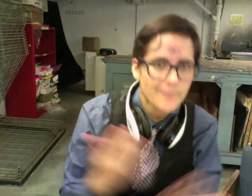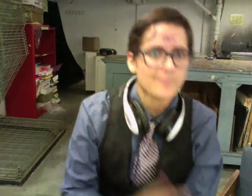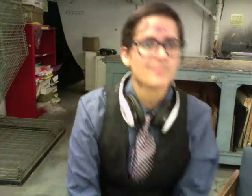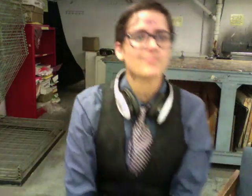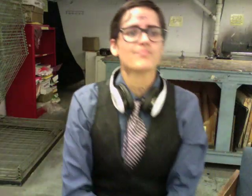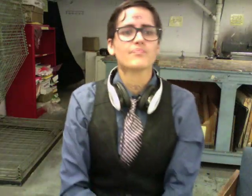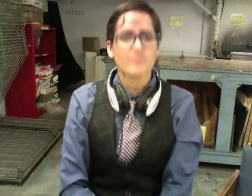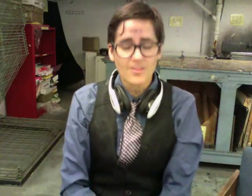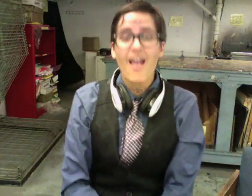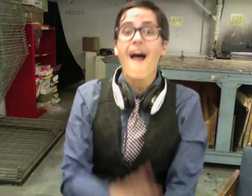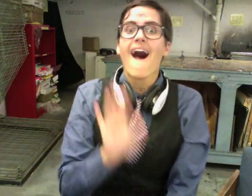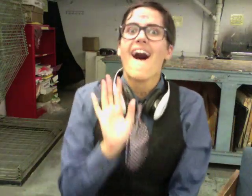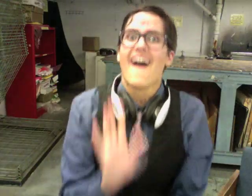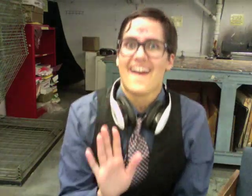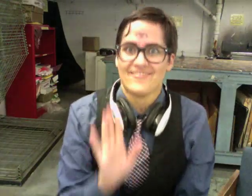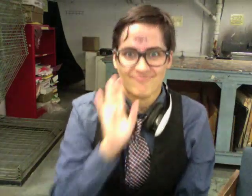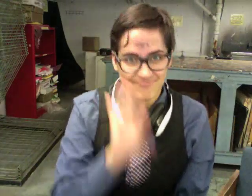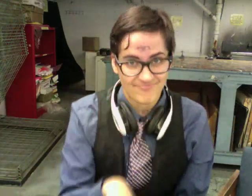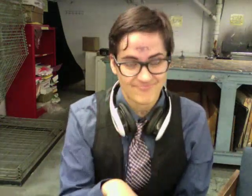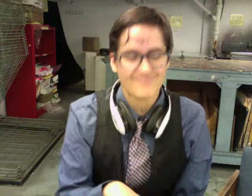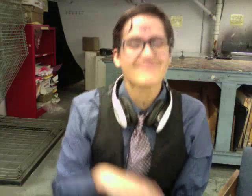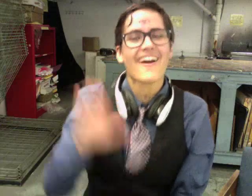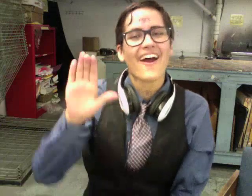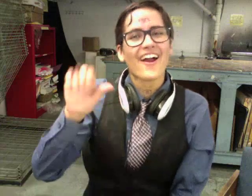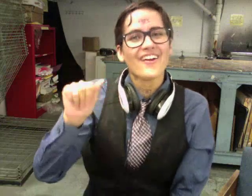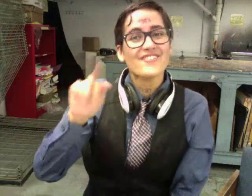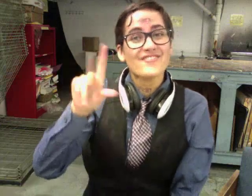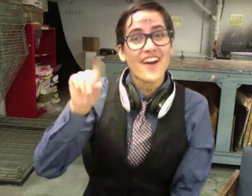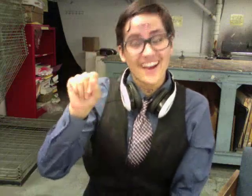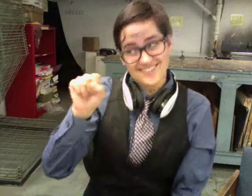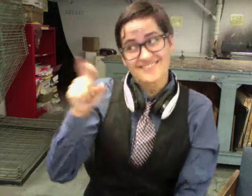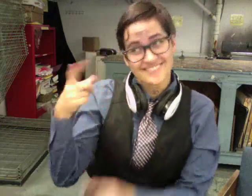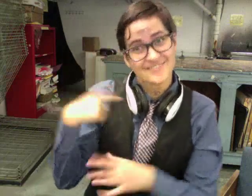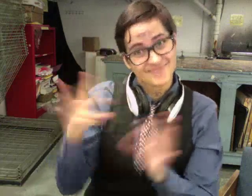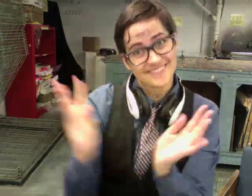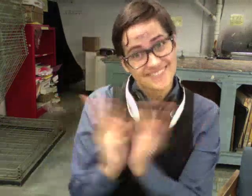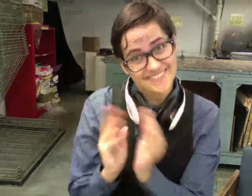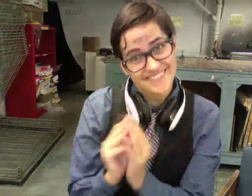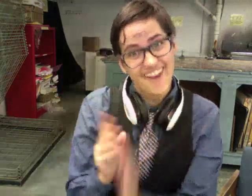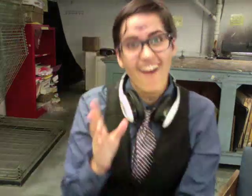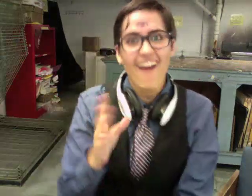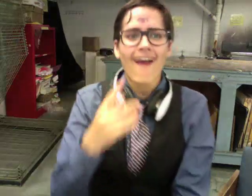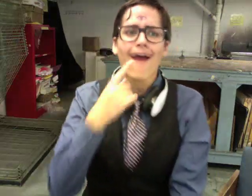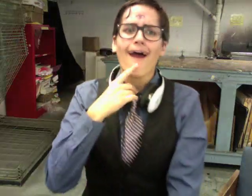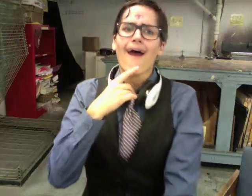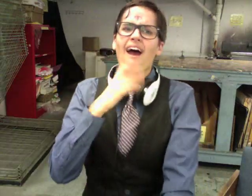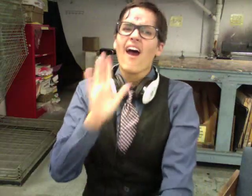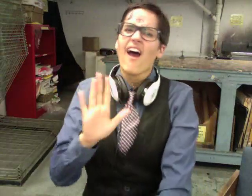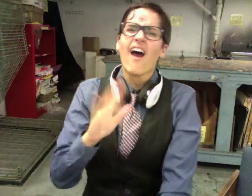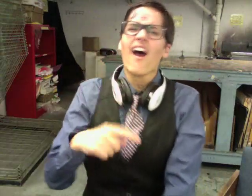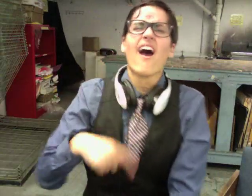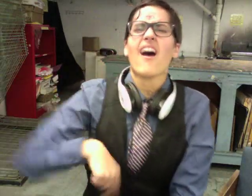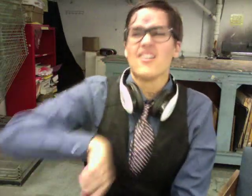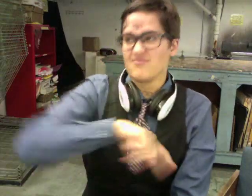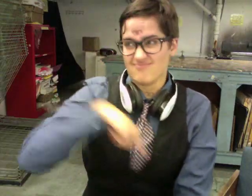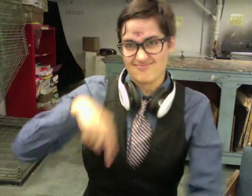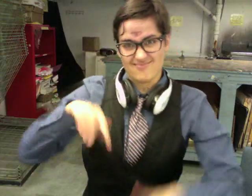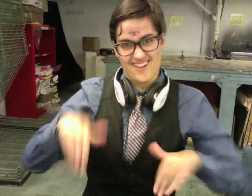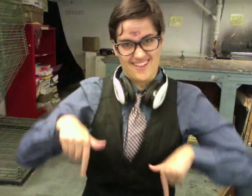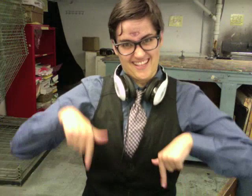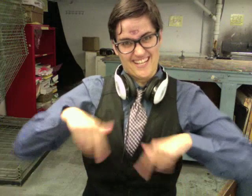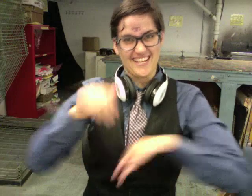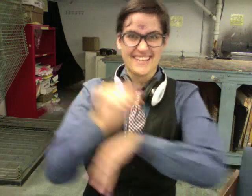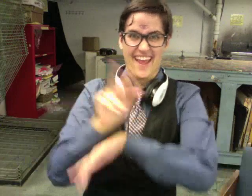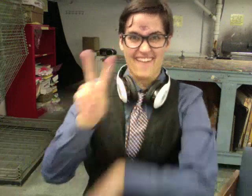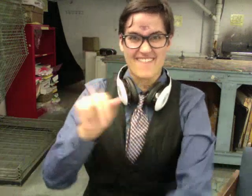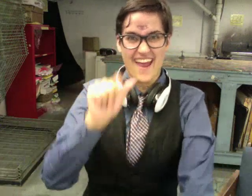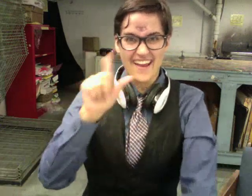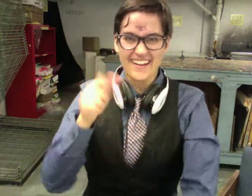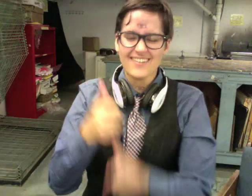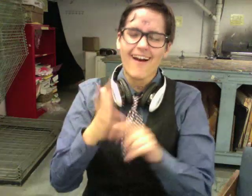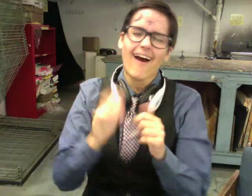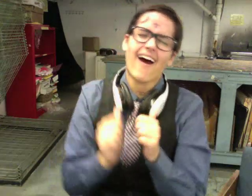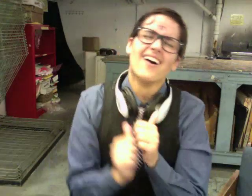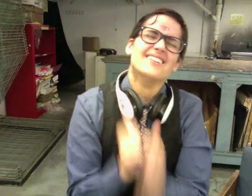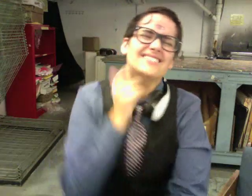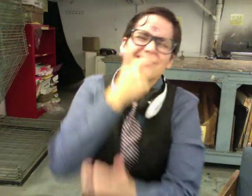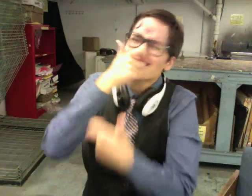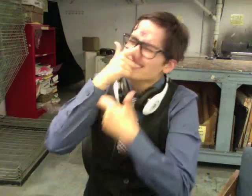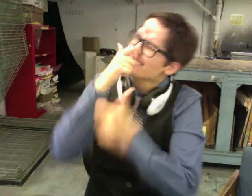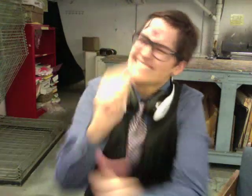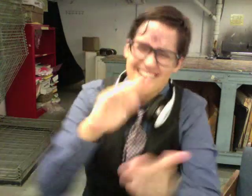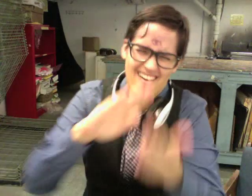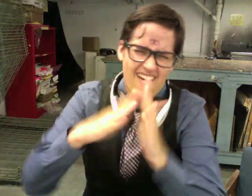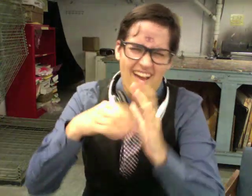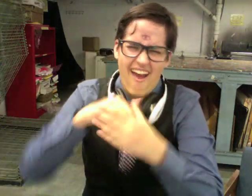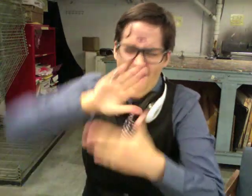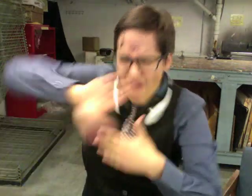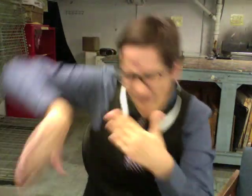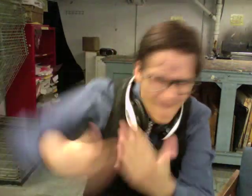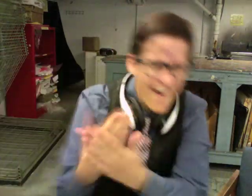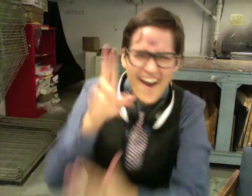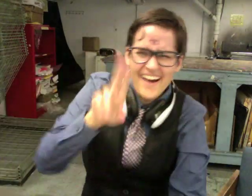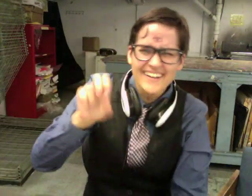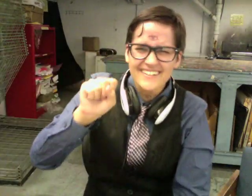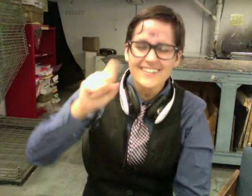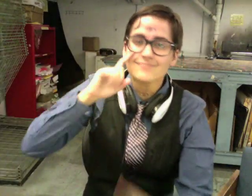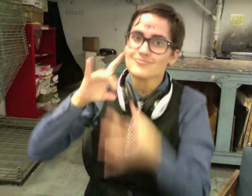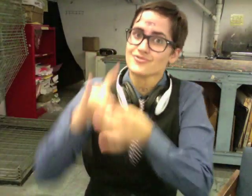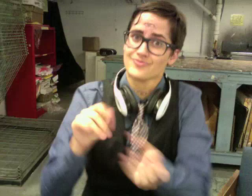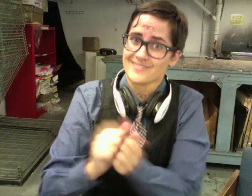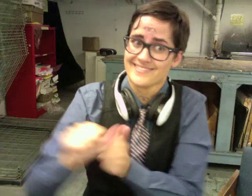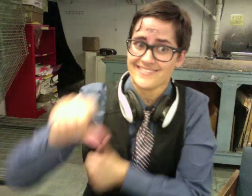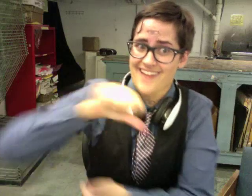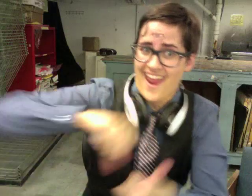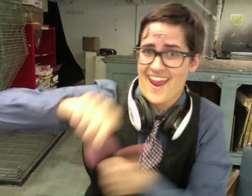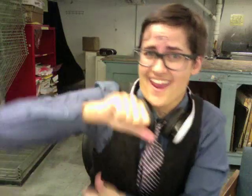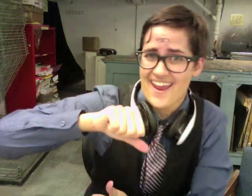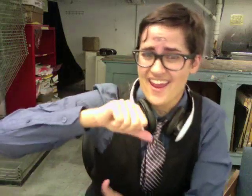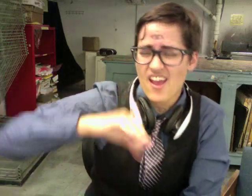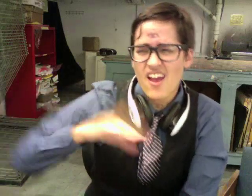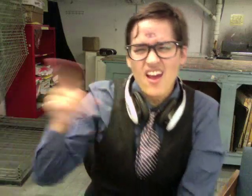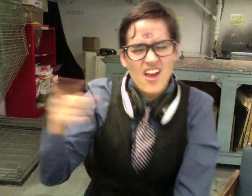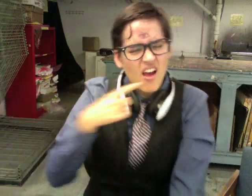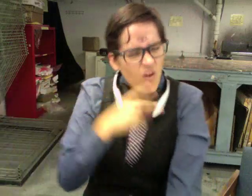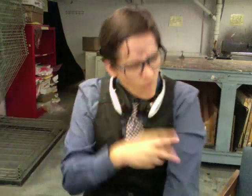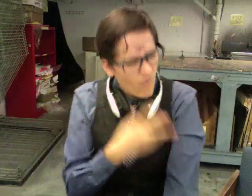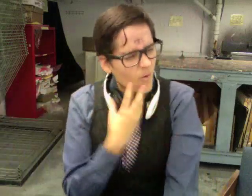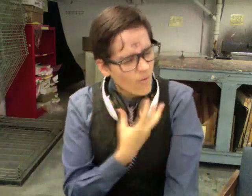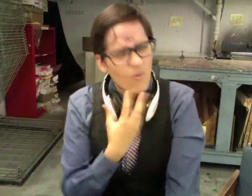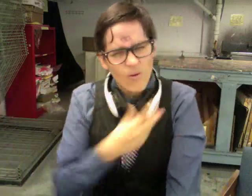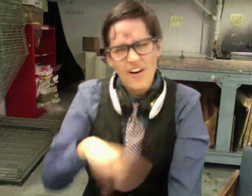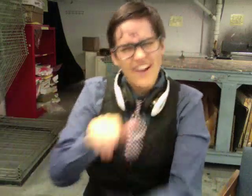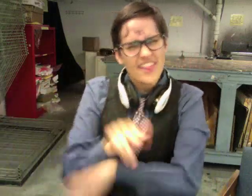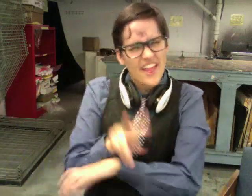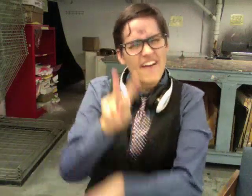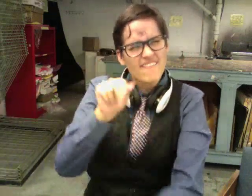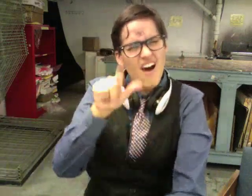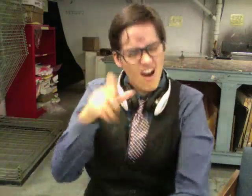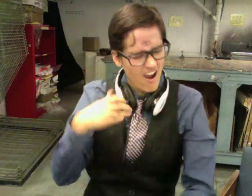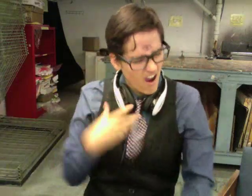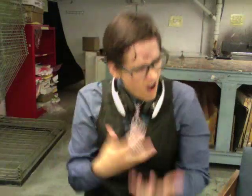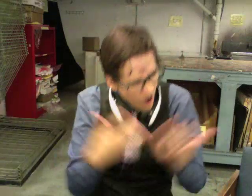the most scientifically interesting community in the U.S. And he had come to study just